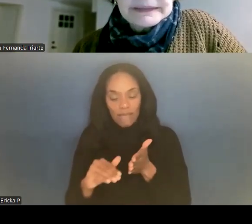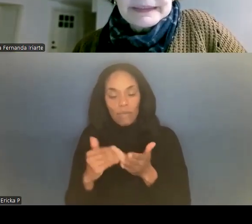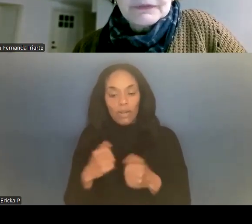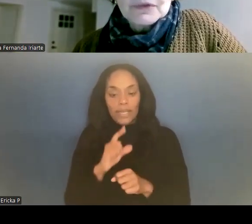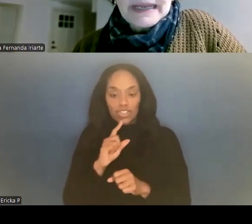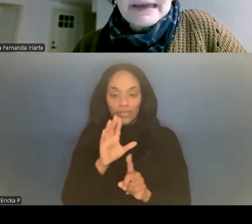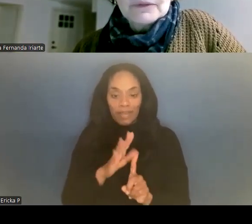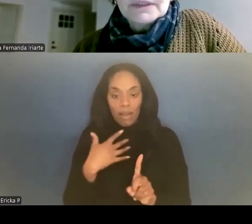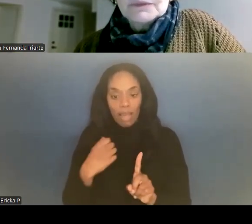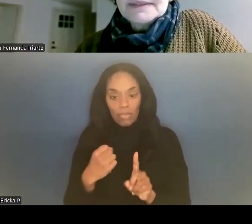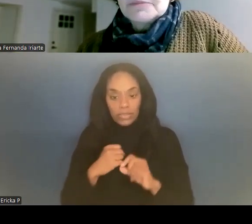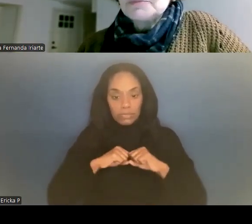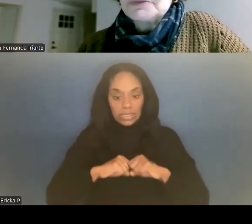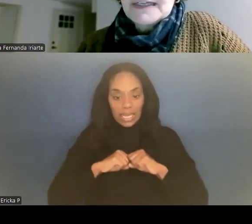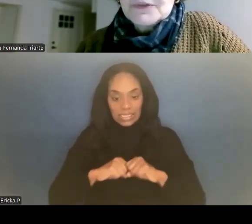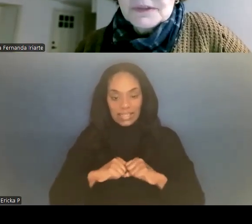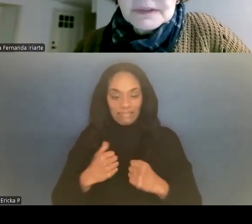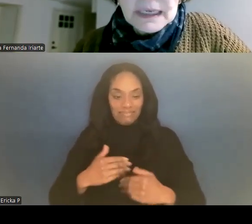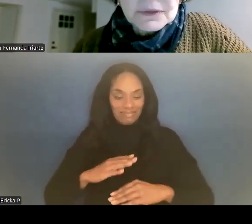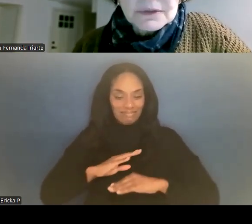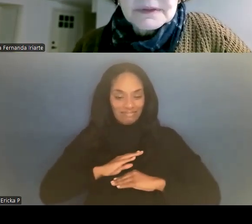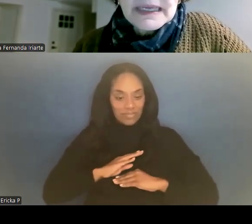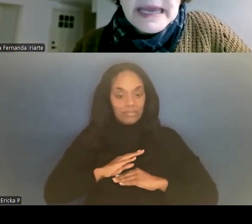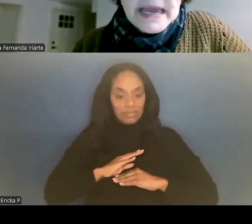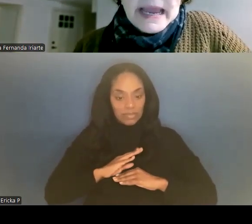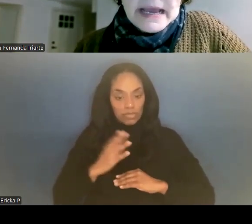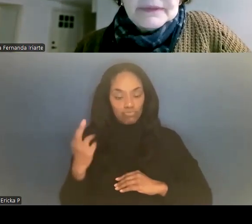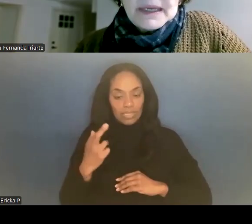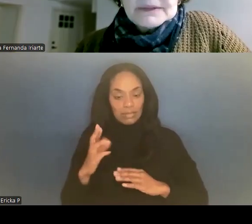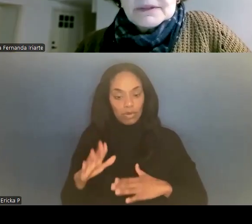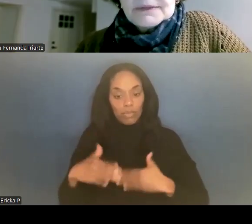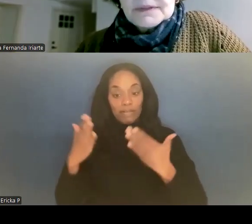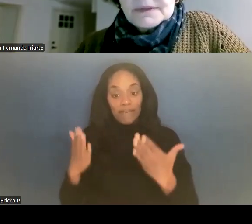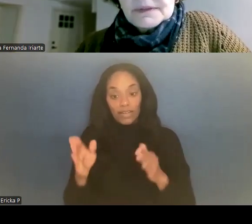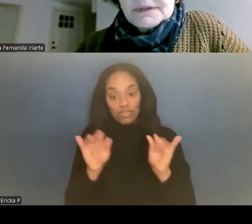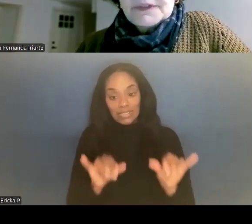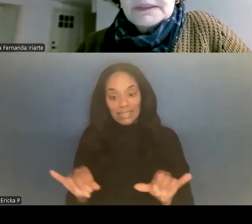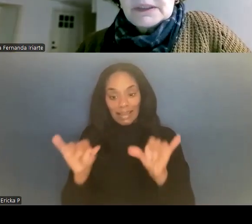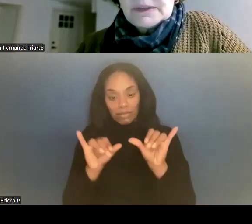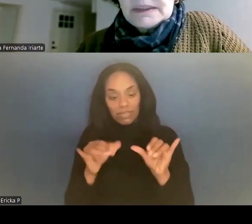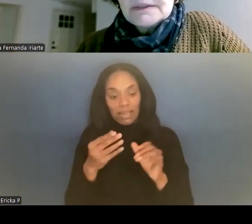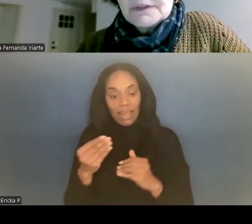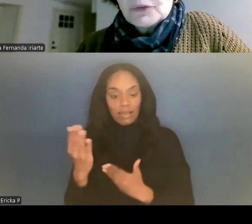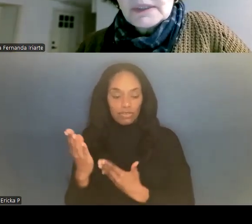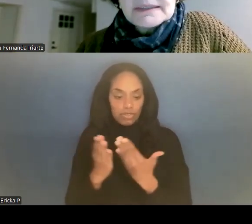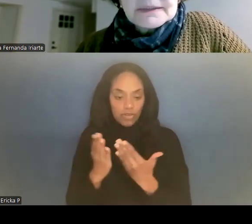that they they're an adequate and reasonable provider standards, and that services follow an individualized